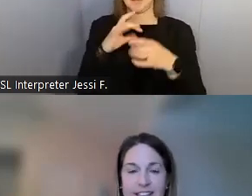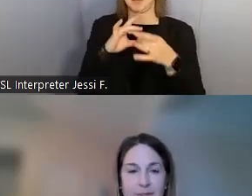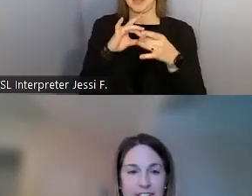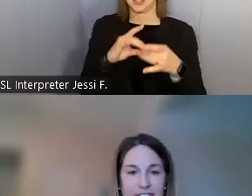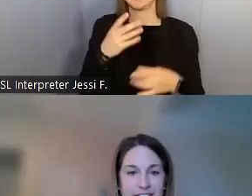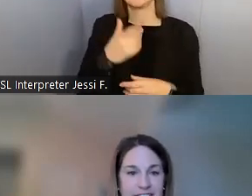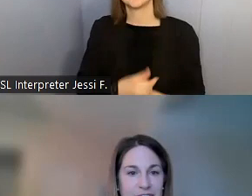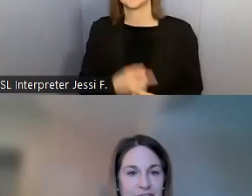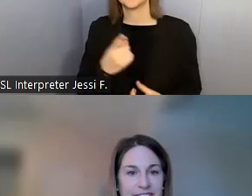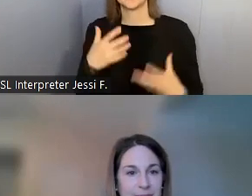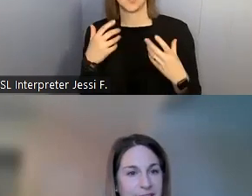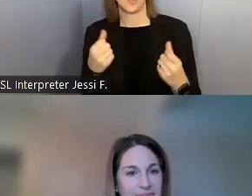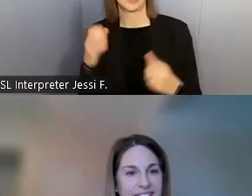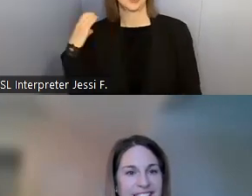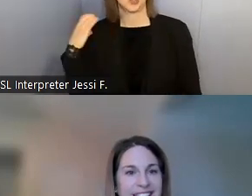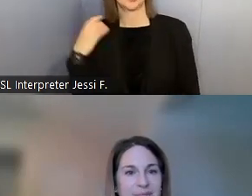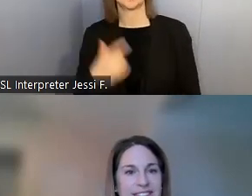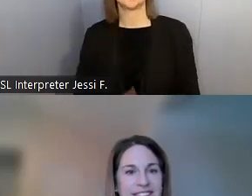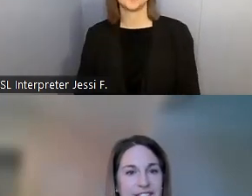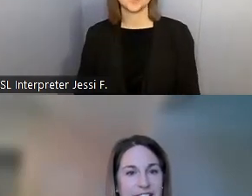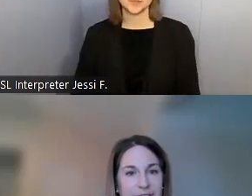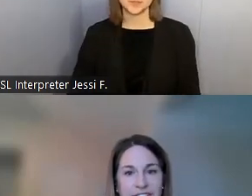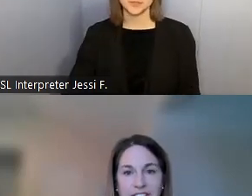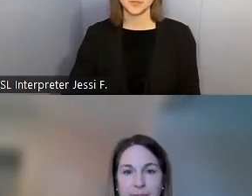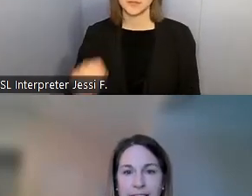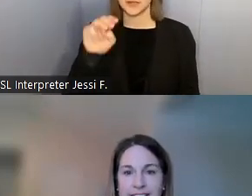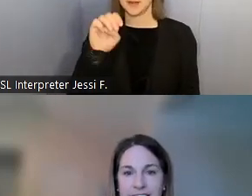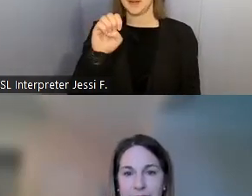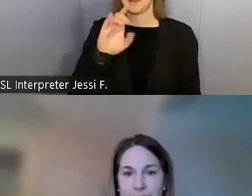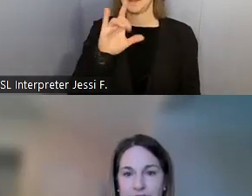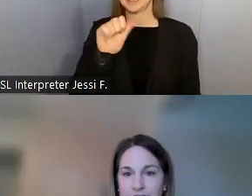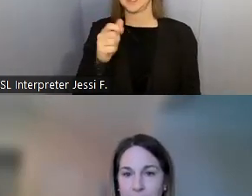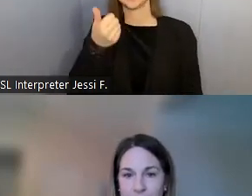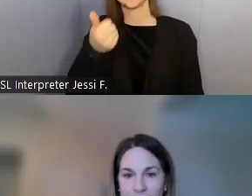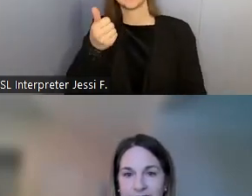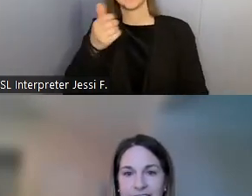And I will share that link shortly as well. Melissia is a founder of Mindset Nutrition Coaching,